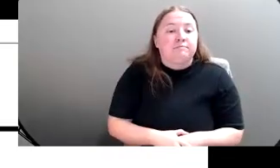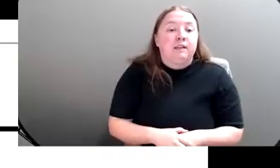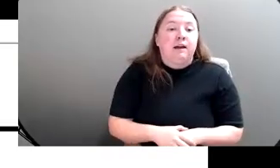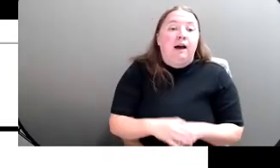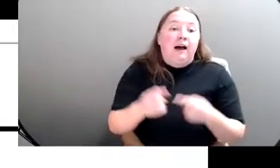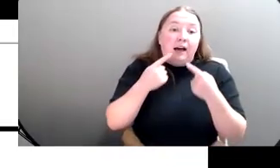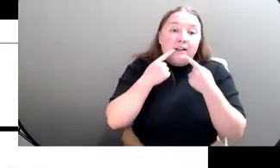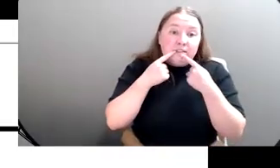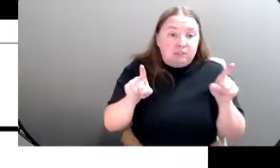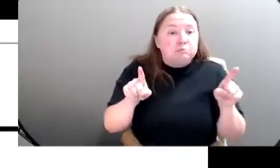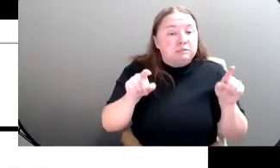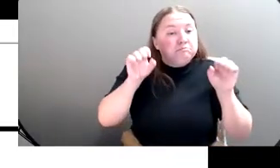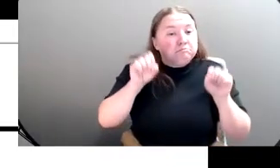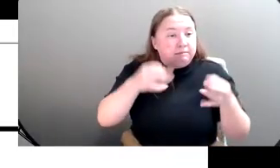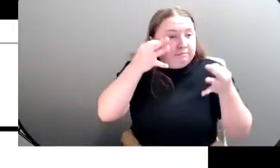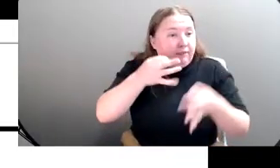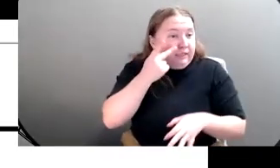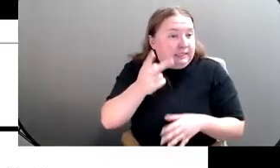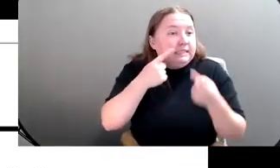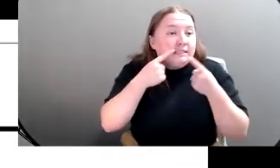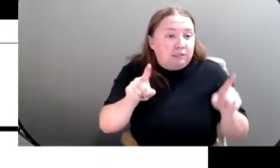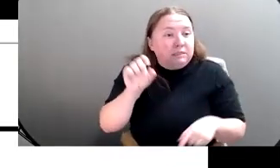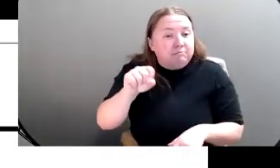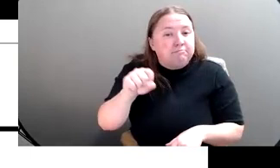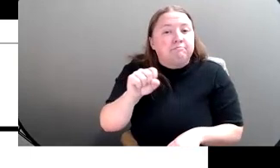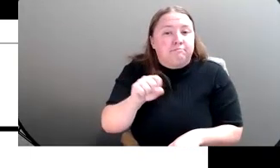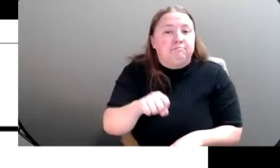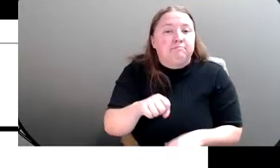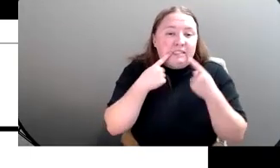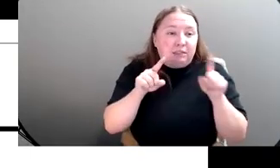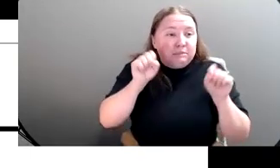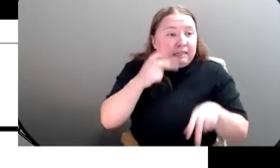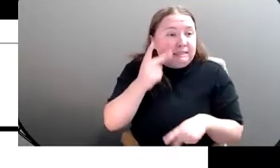They can definitely see the announcements. Nancy.